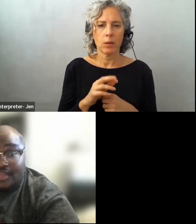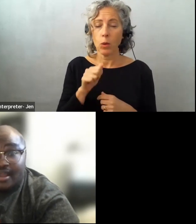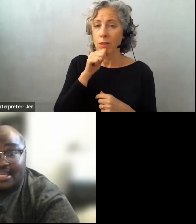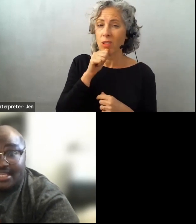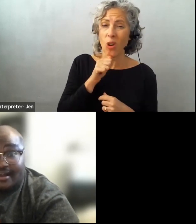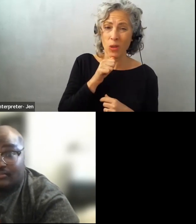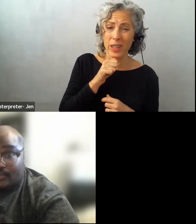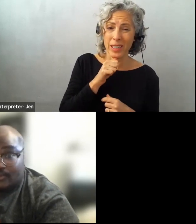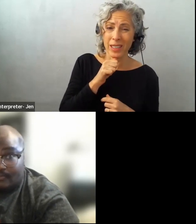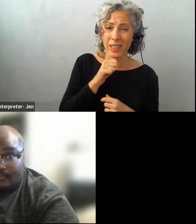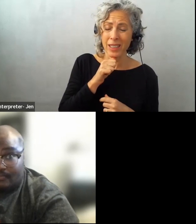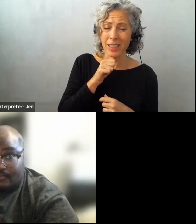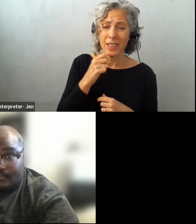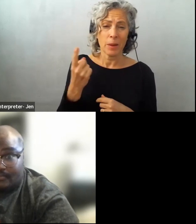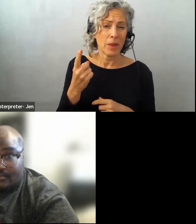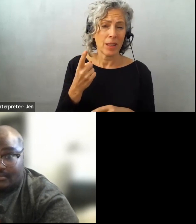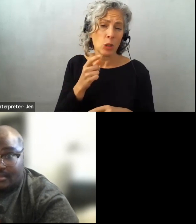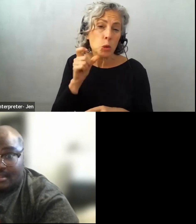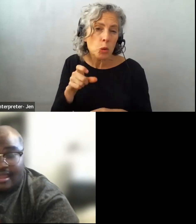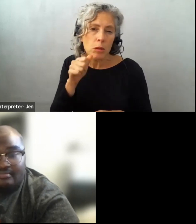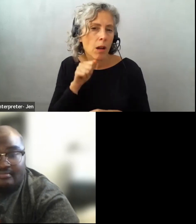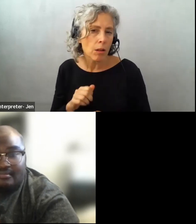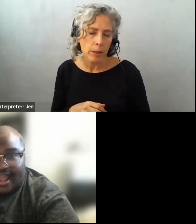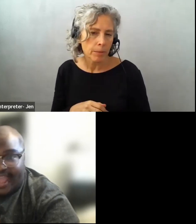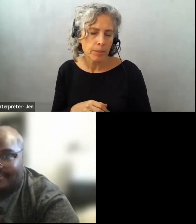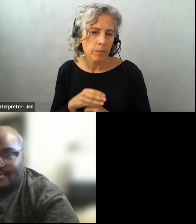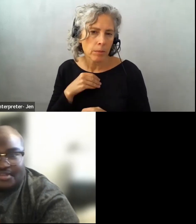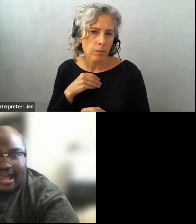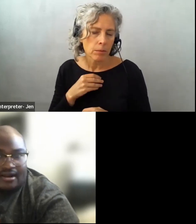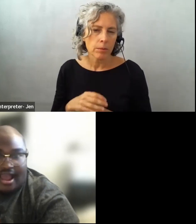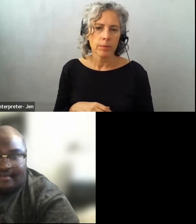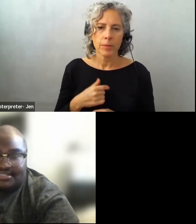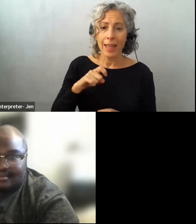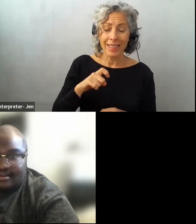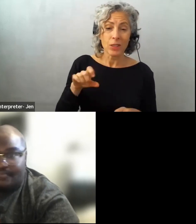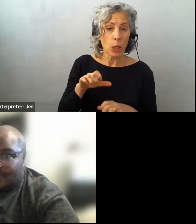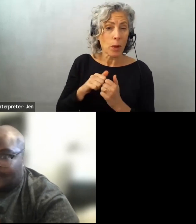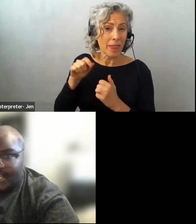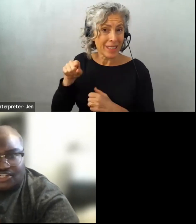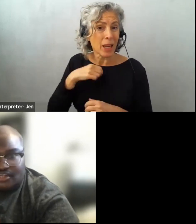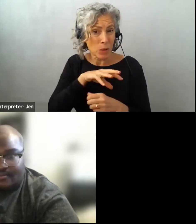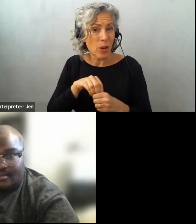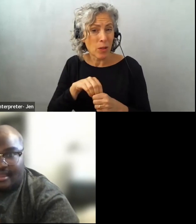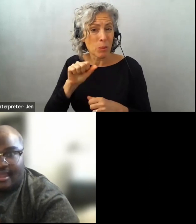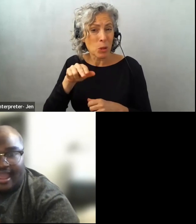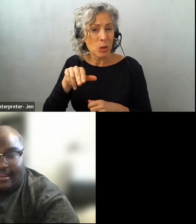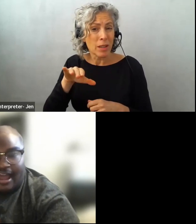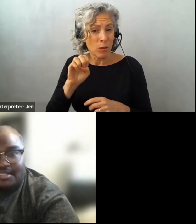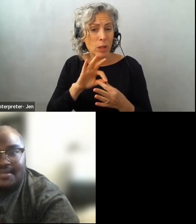the intolerable. I had to deal with the latter, I was in an abusive relationship. And I was